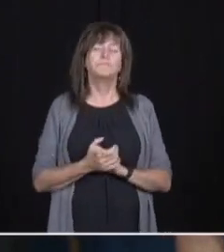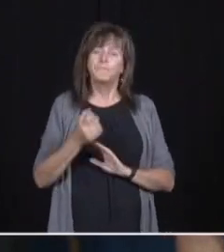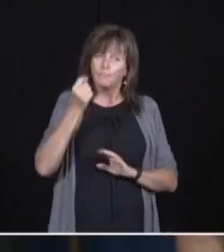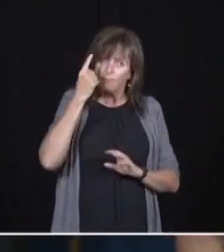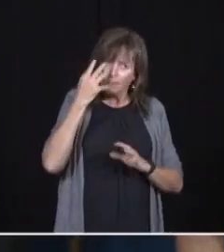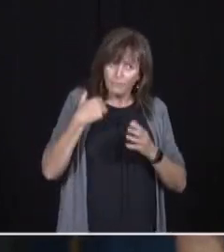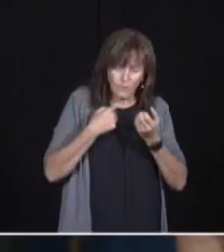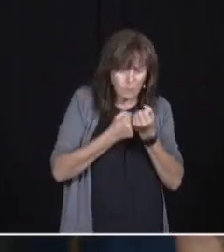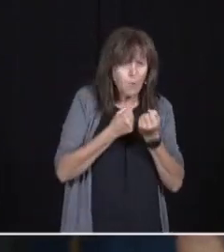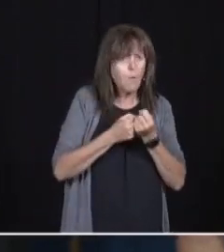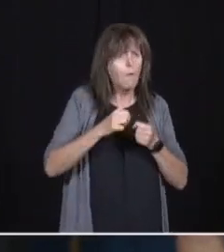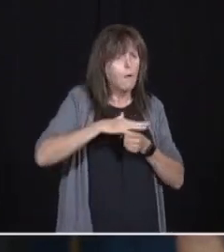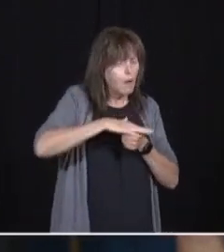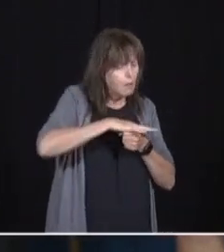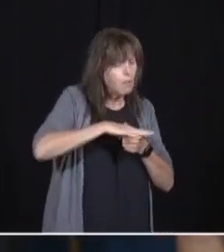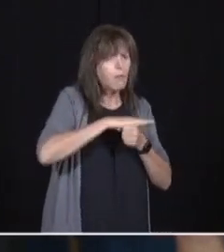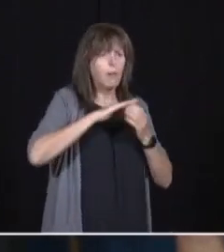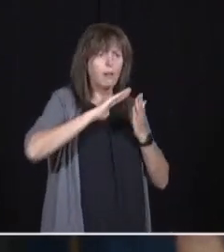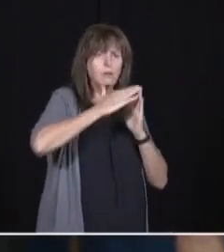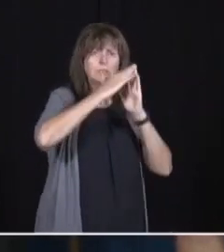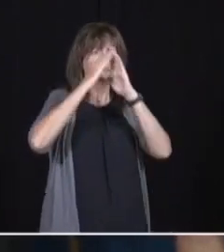My friends, our municipalities